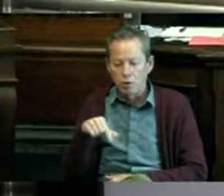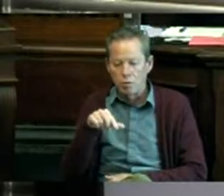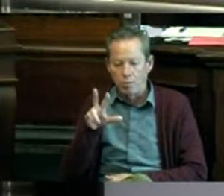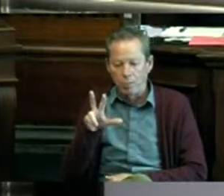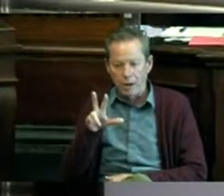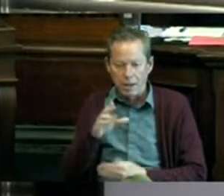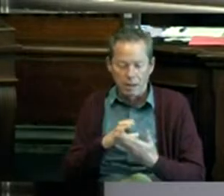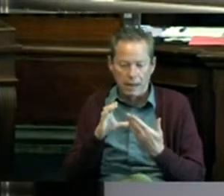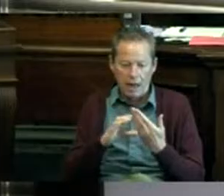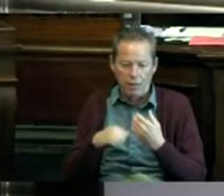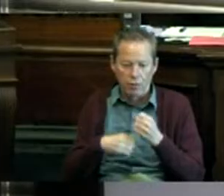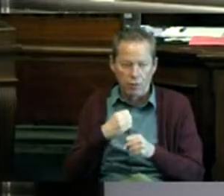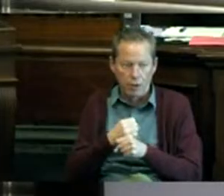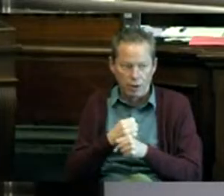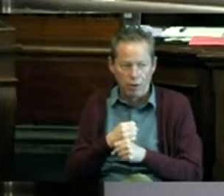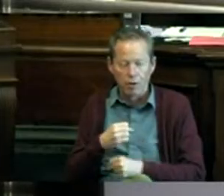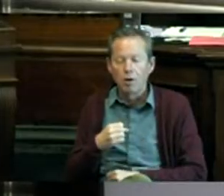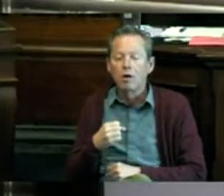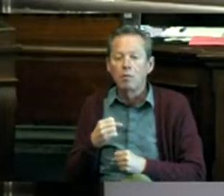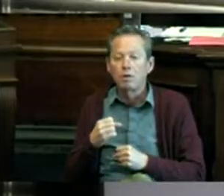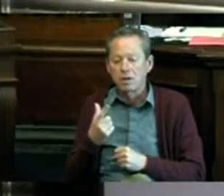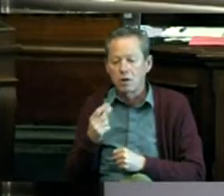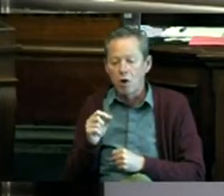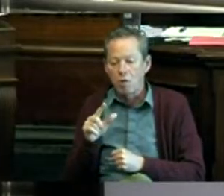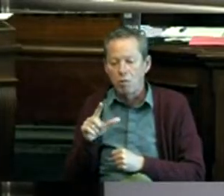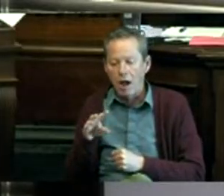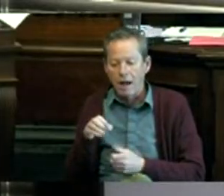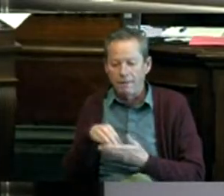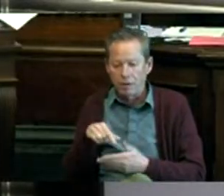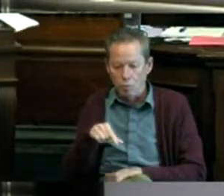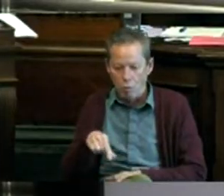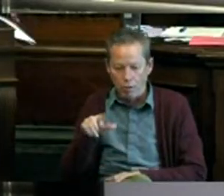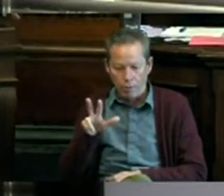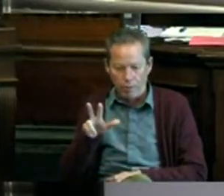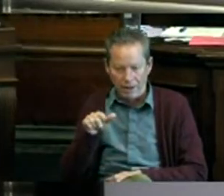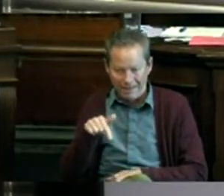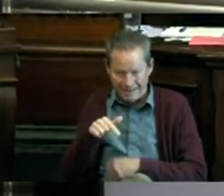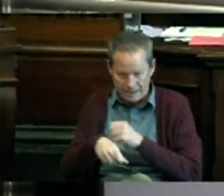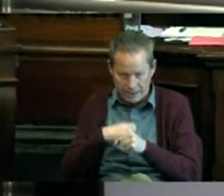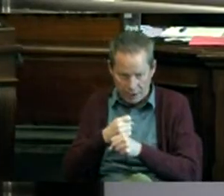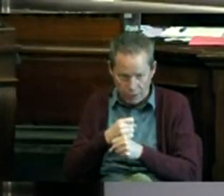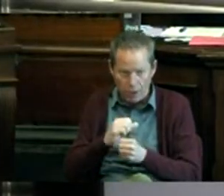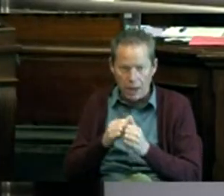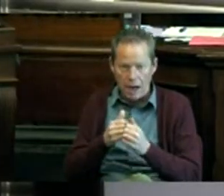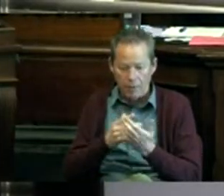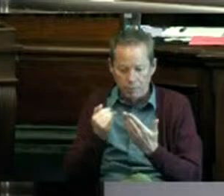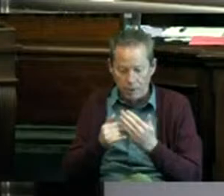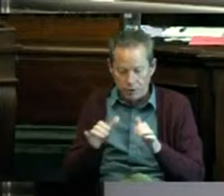have in Q3 calendar year. For